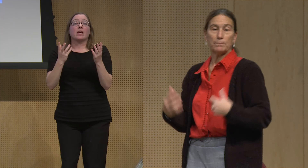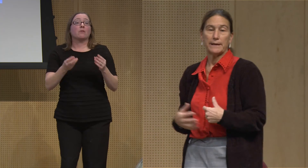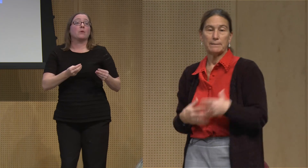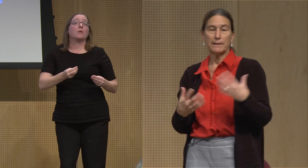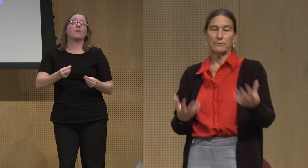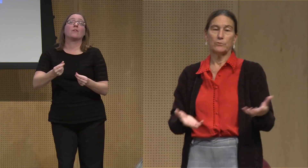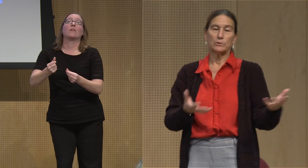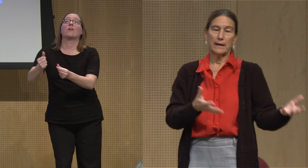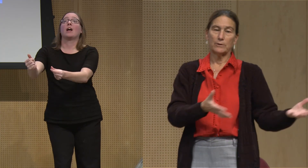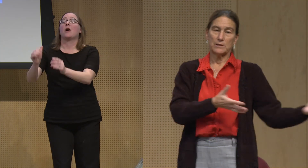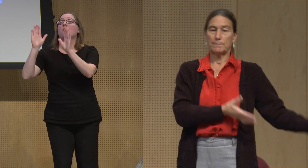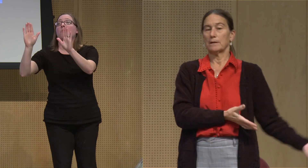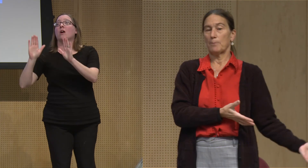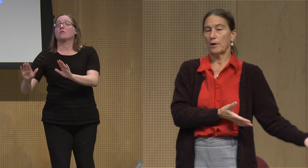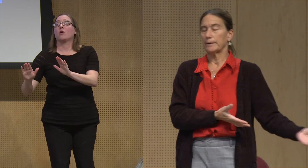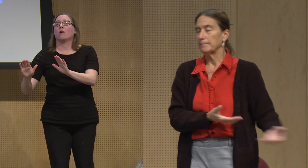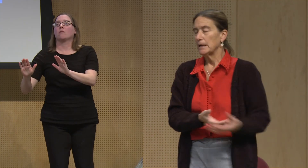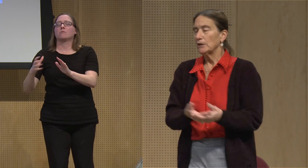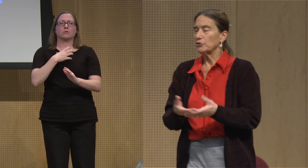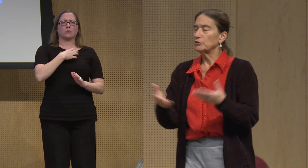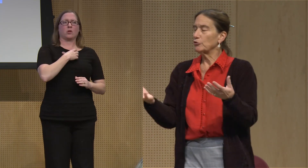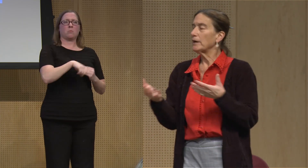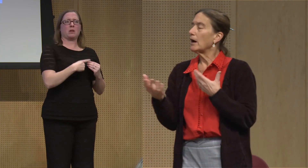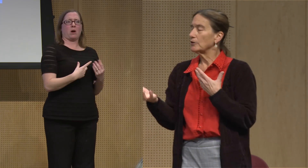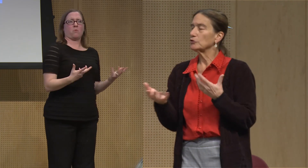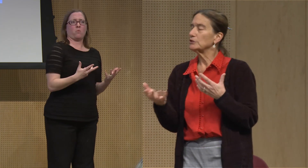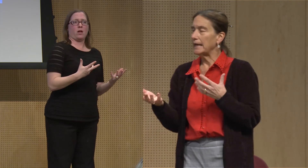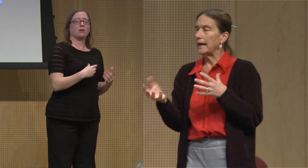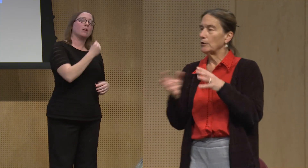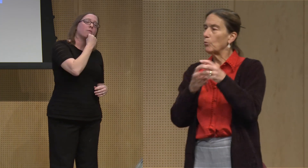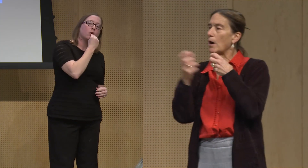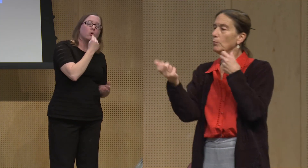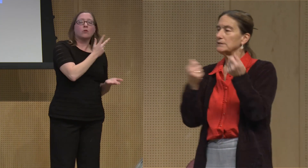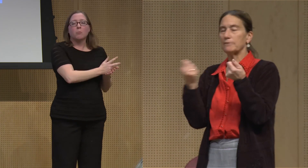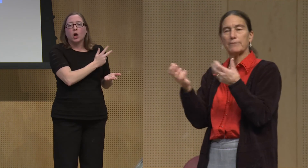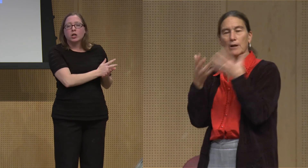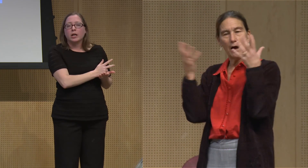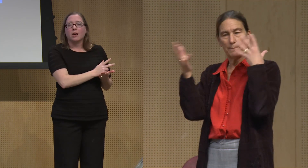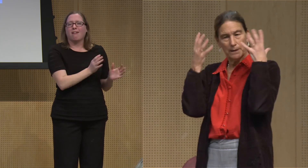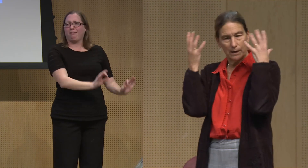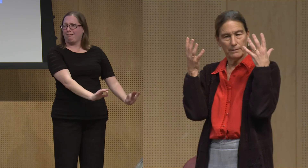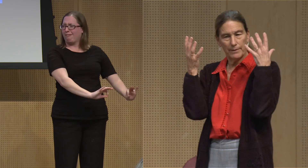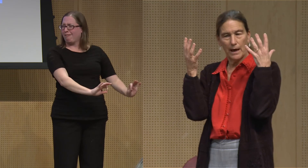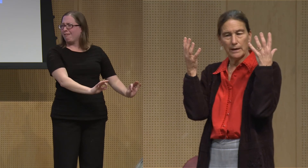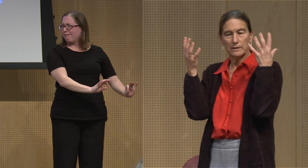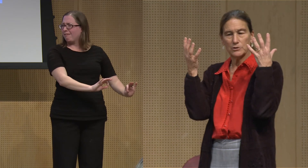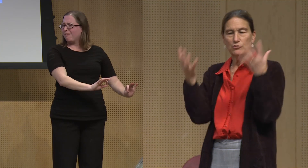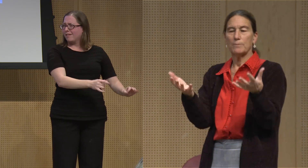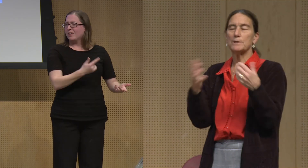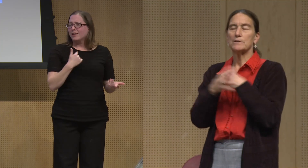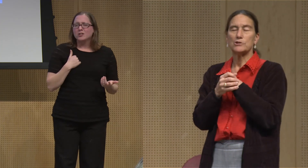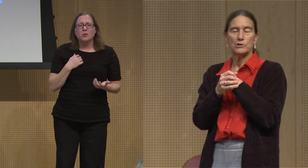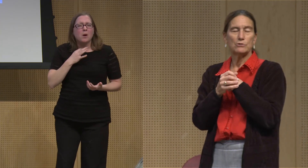ABOUT THE FOOD AND THE HOUSEKEEPING AND THE PARKING. SO I WAS TRYING TO UNDERSTAND WHAT WAS THE PHENOMENA THAT CONTRIBUTED TO PEOPLE